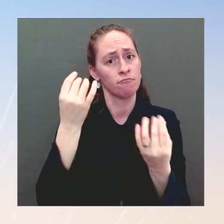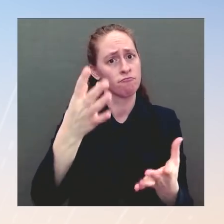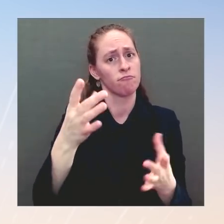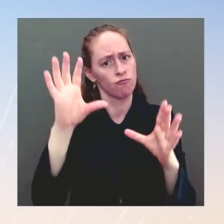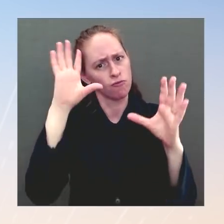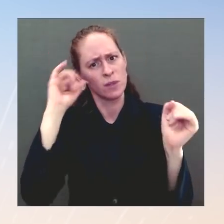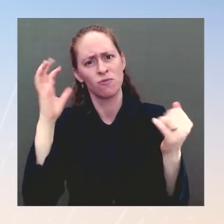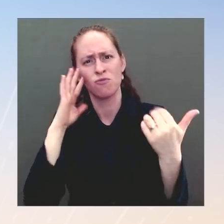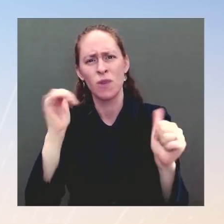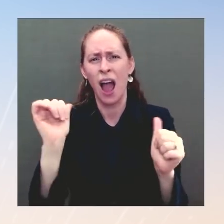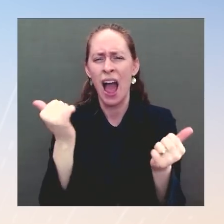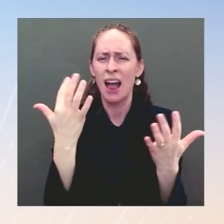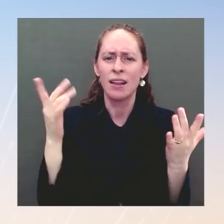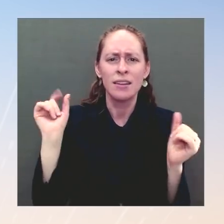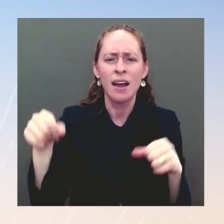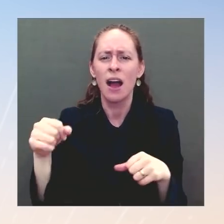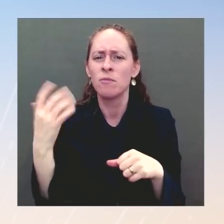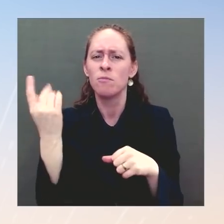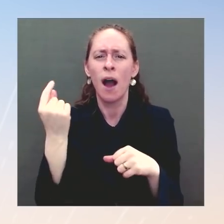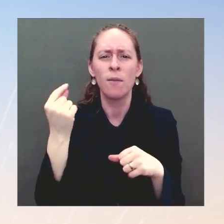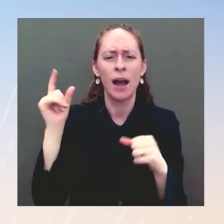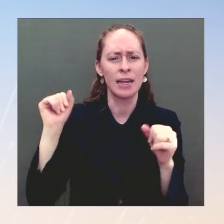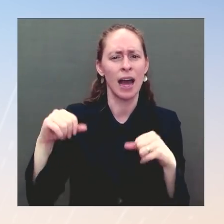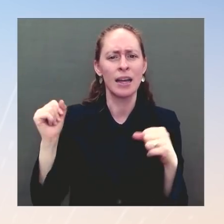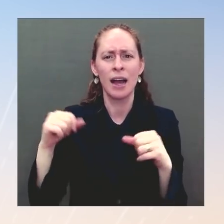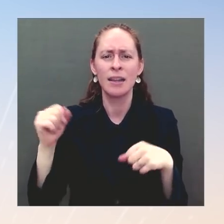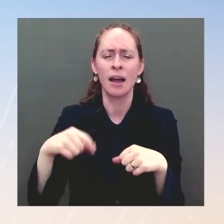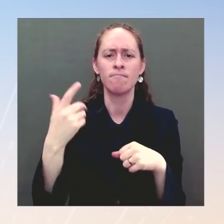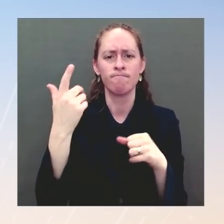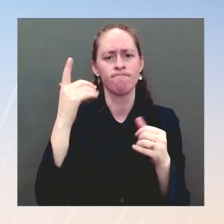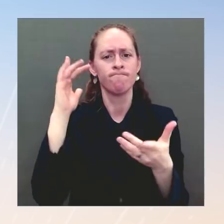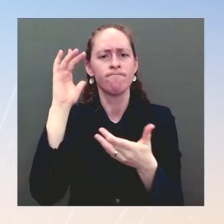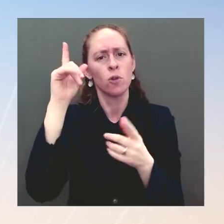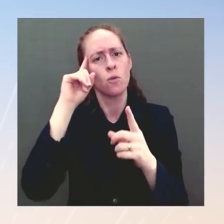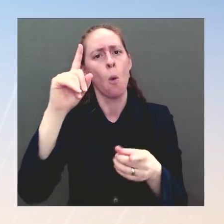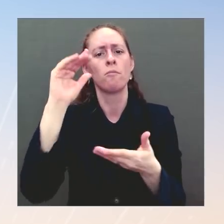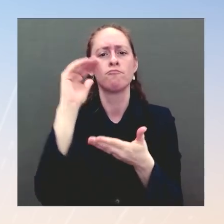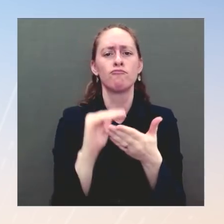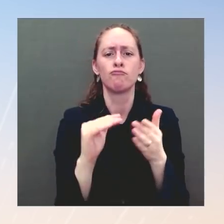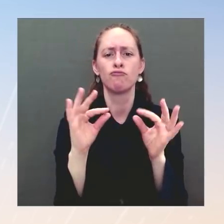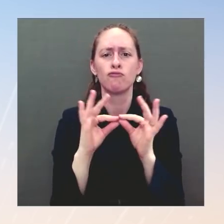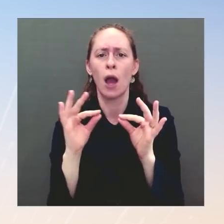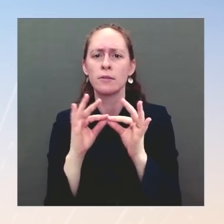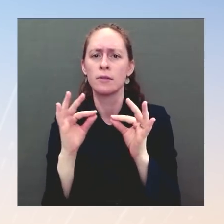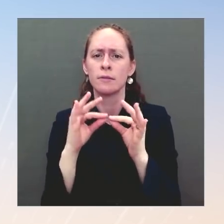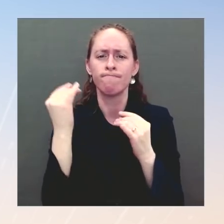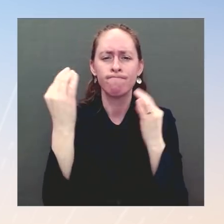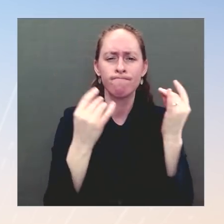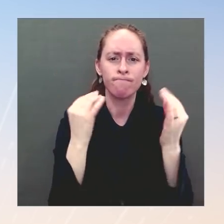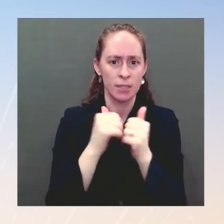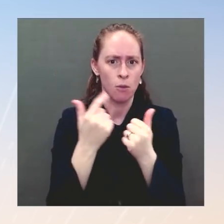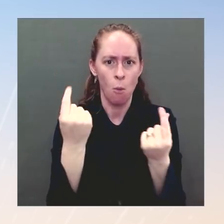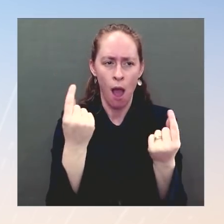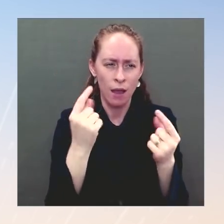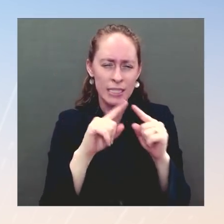It means considering a range of options that are all on the table to reduce the market -- the impact on the oil markets,